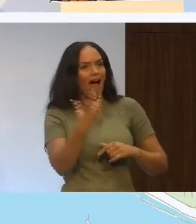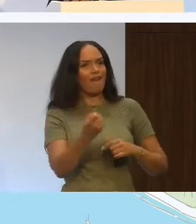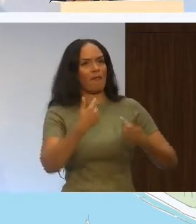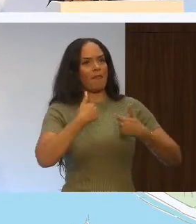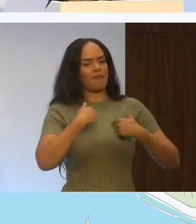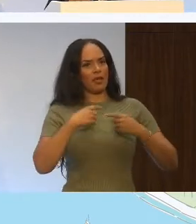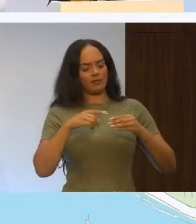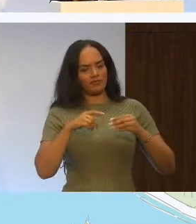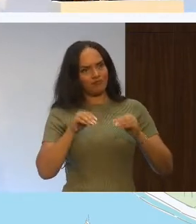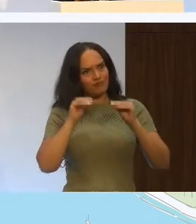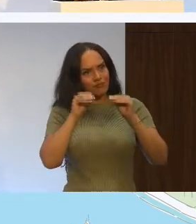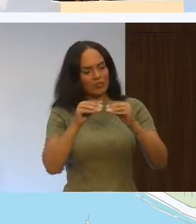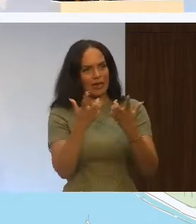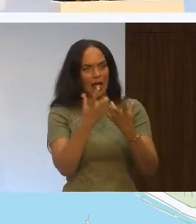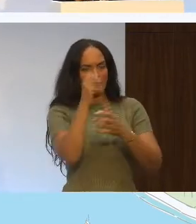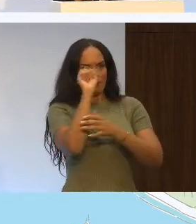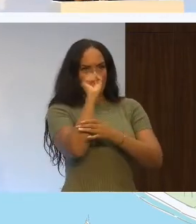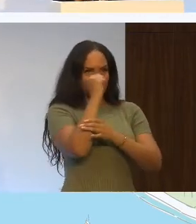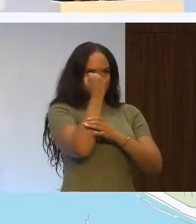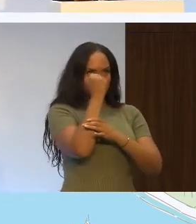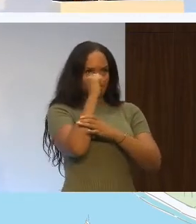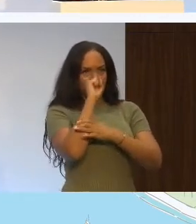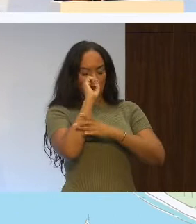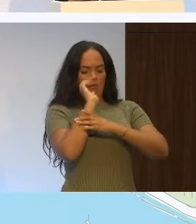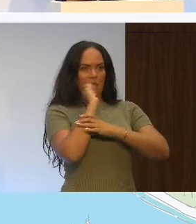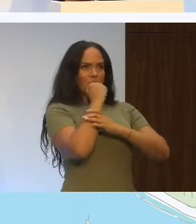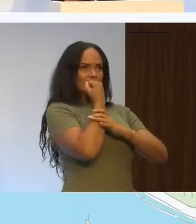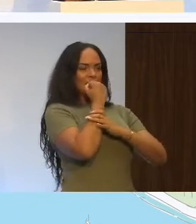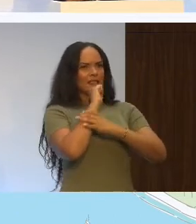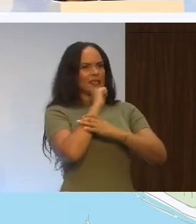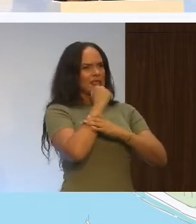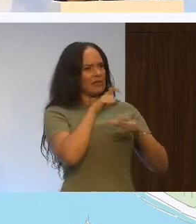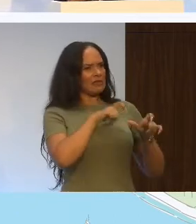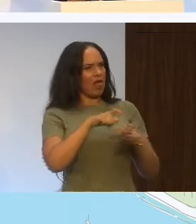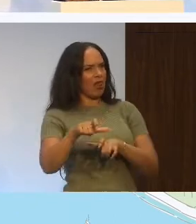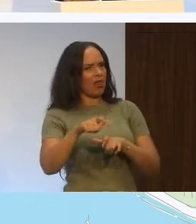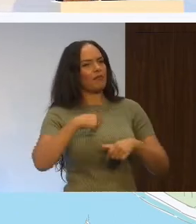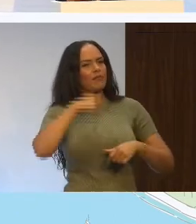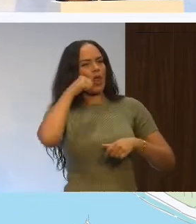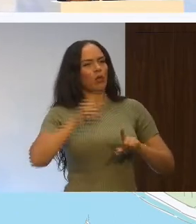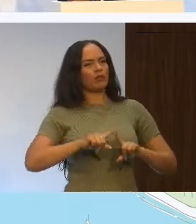I would not I would not see these if the patient has migraine. So this is, again, a differential diagnosis, but it's something that should be considered